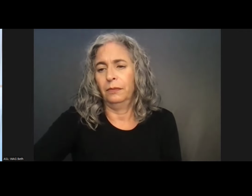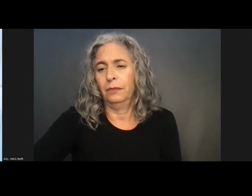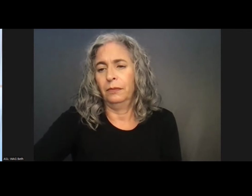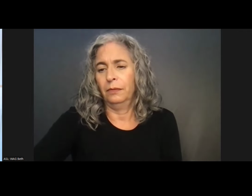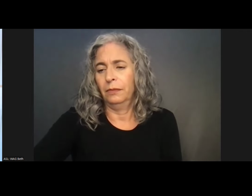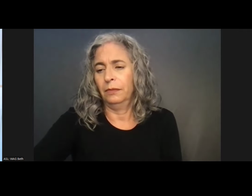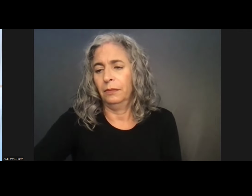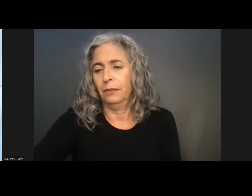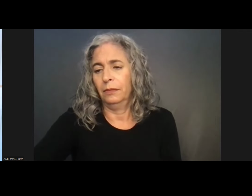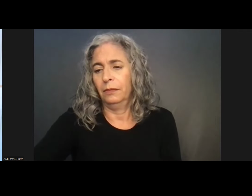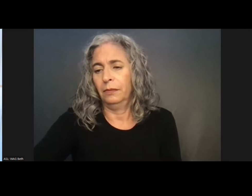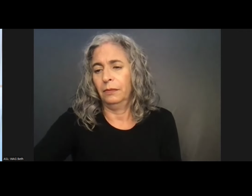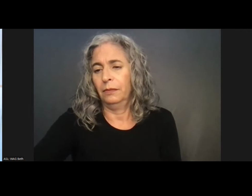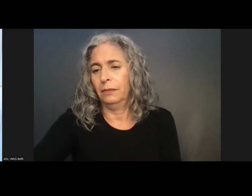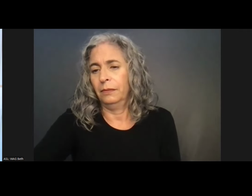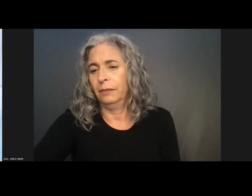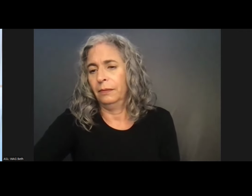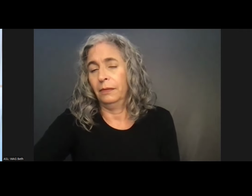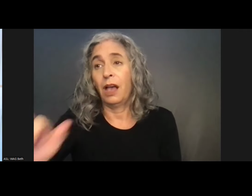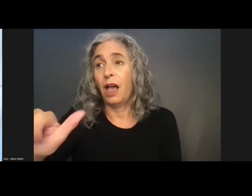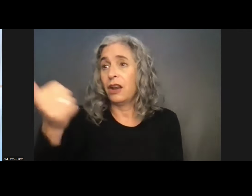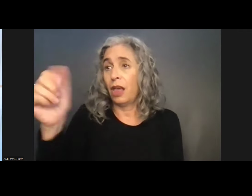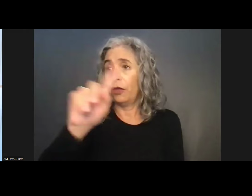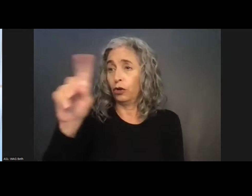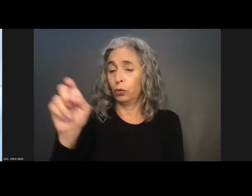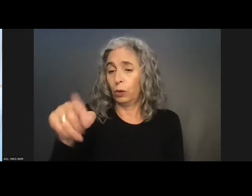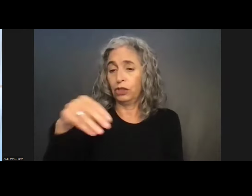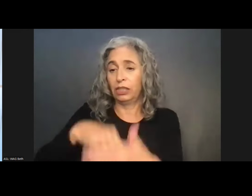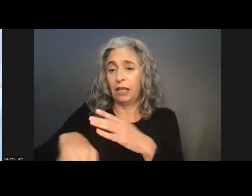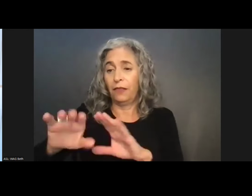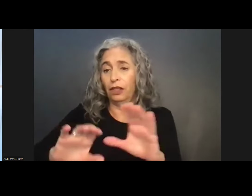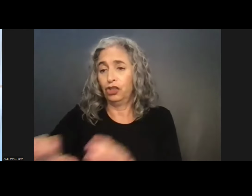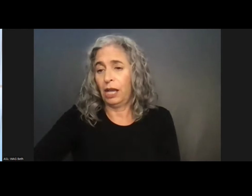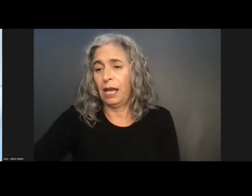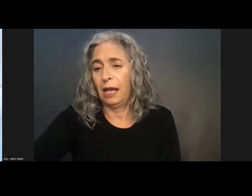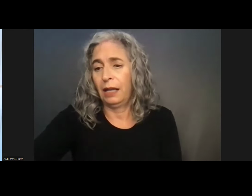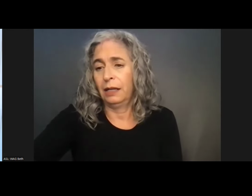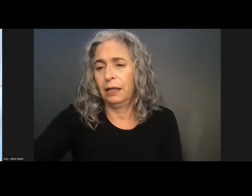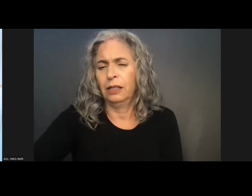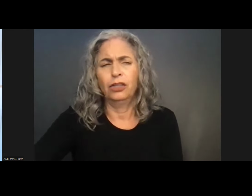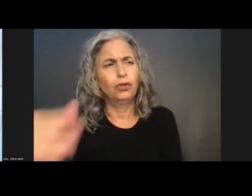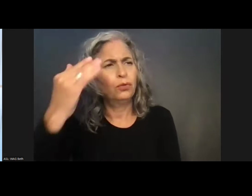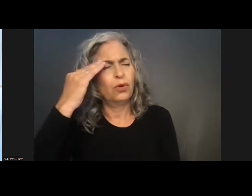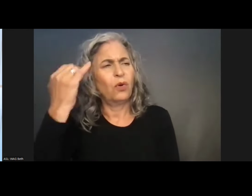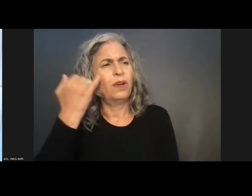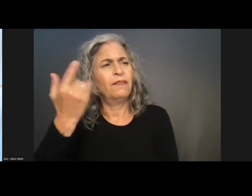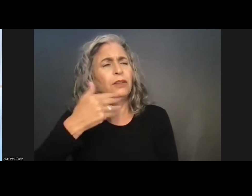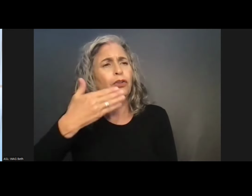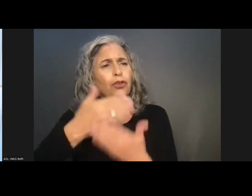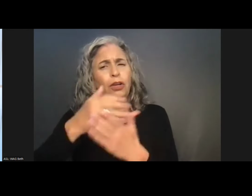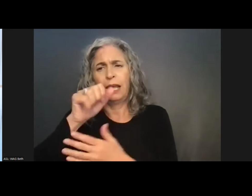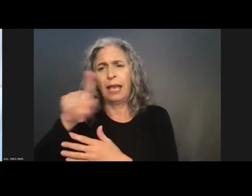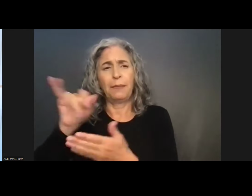another question in the chat, do you know if there is a good app that can help monitor the